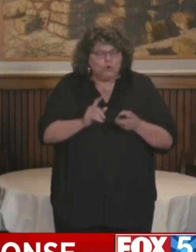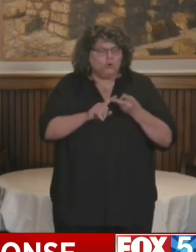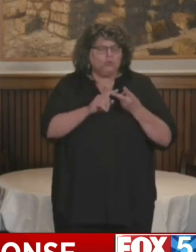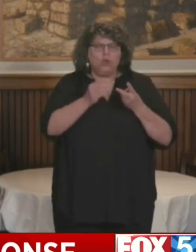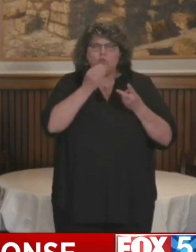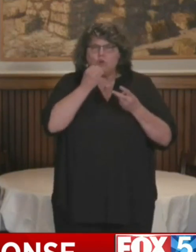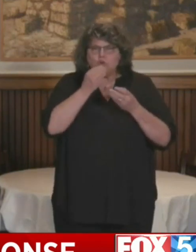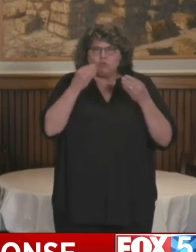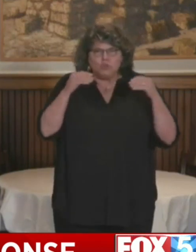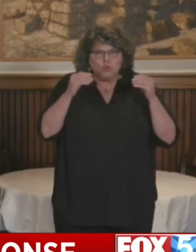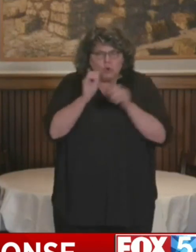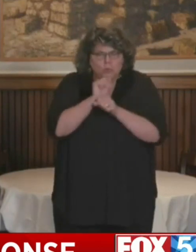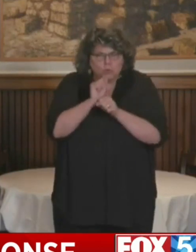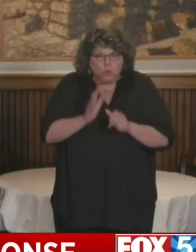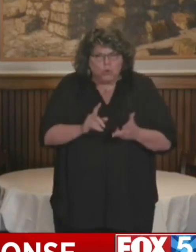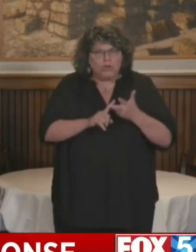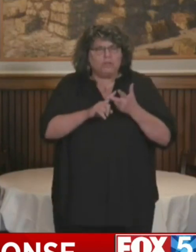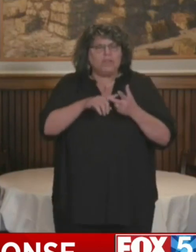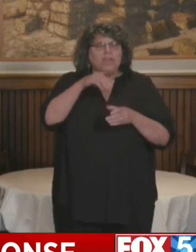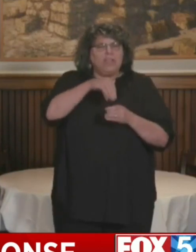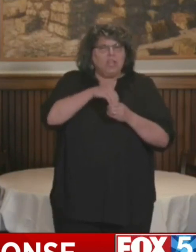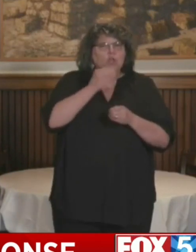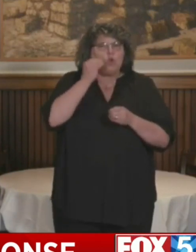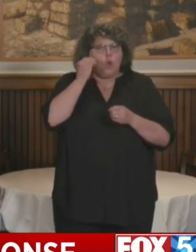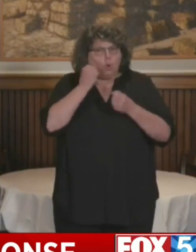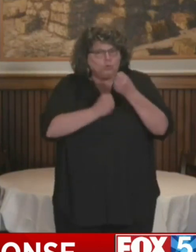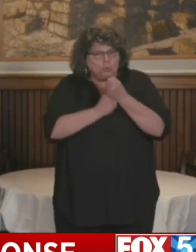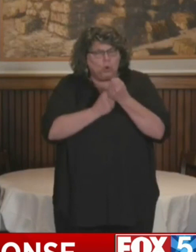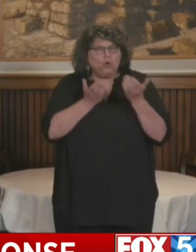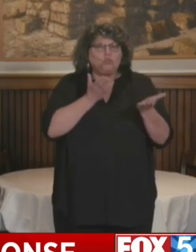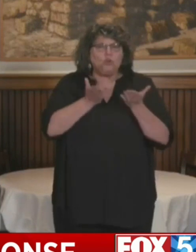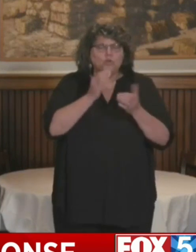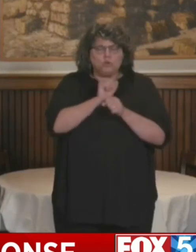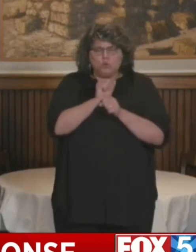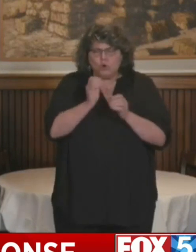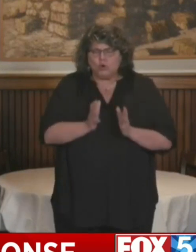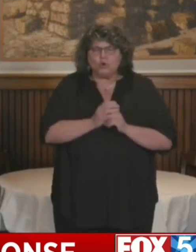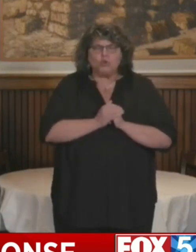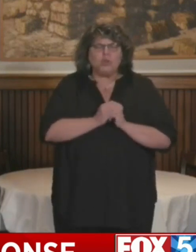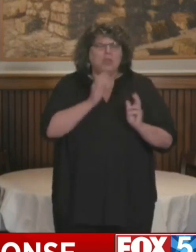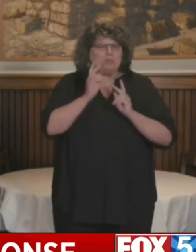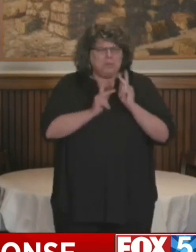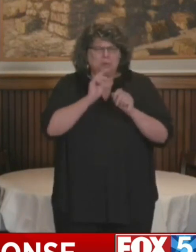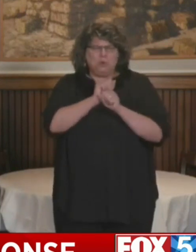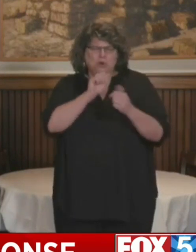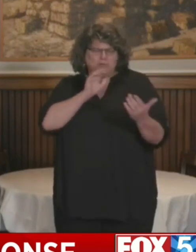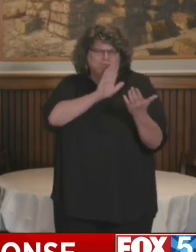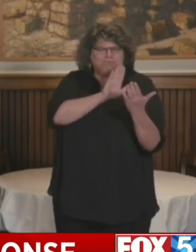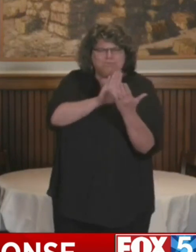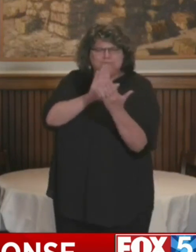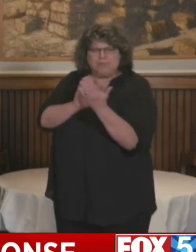MASS JUST ON FRIDAY. TO CRITICAL SECTORS OF OUR ECONOMY. OUR FARM WORKERS ARE